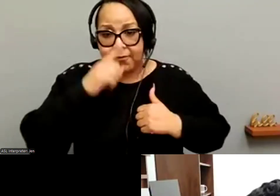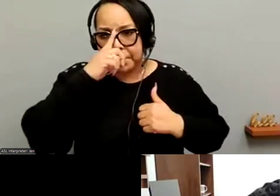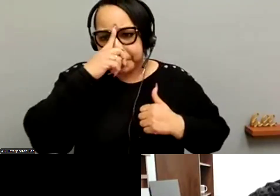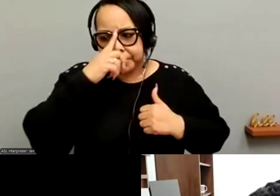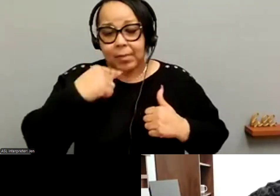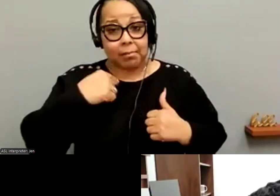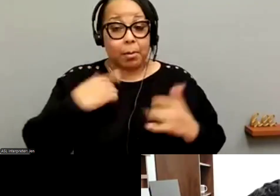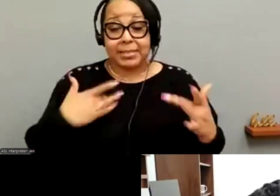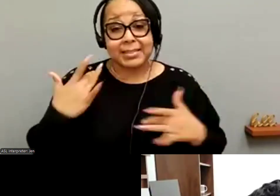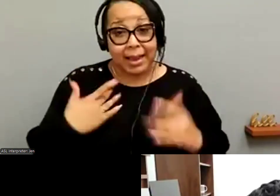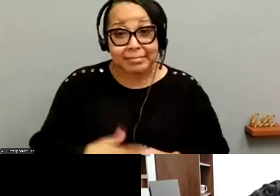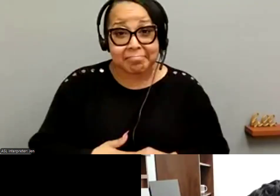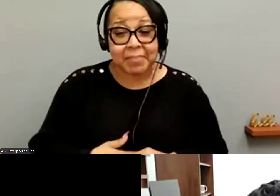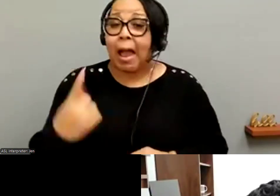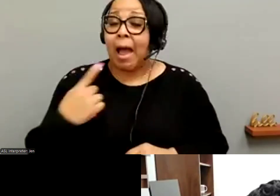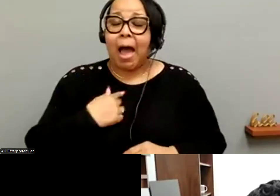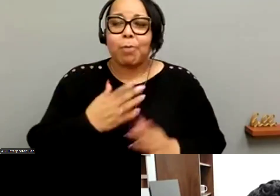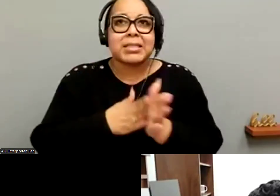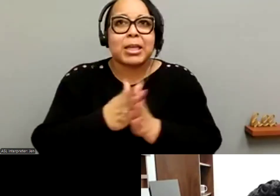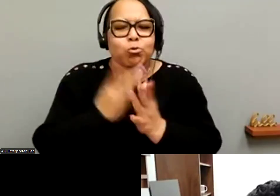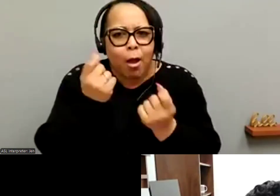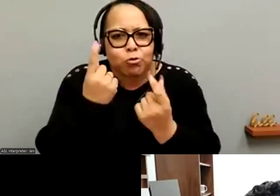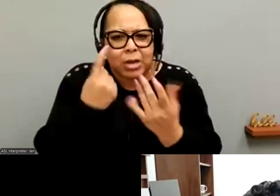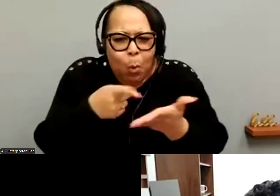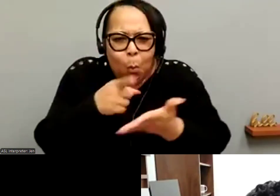13:10:10 was excited. I was eager to 13:10:14 understand what are people